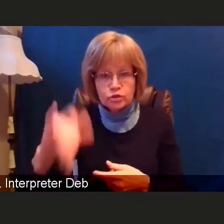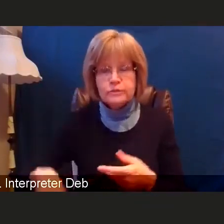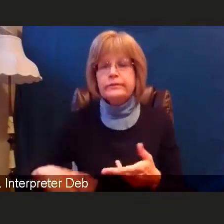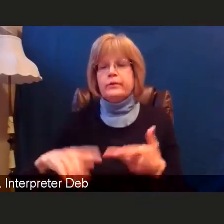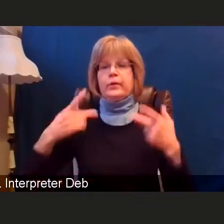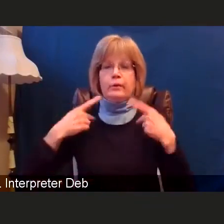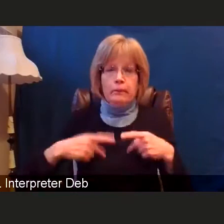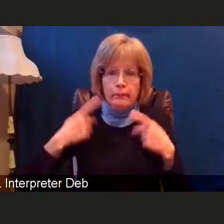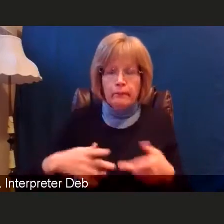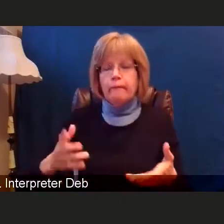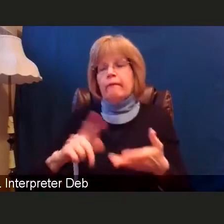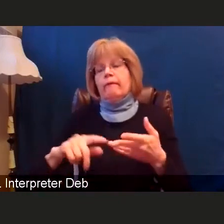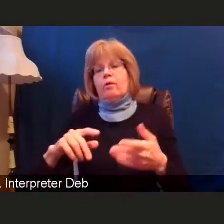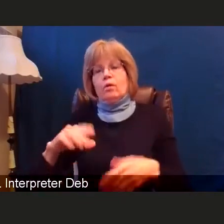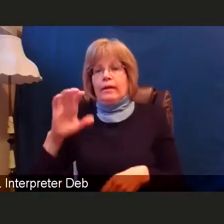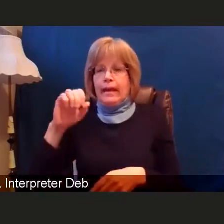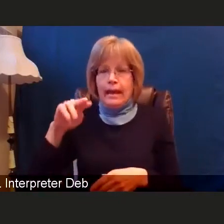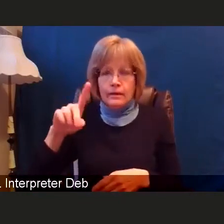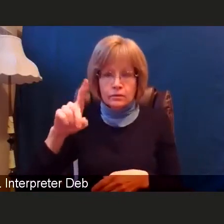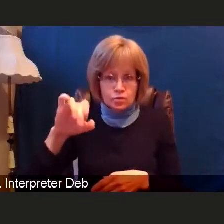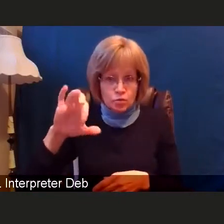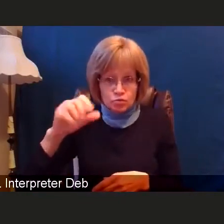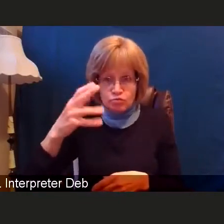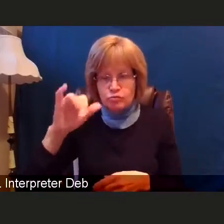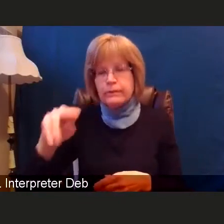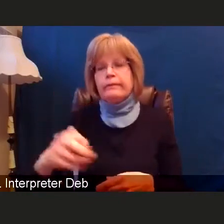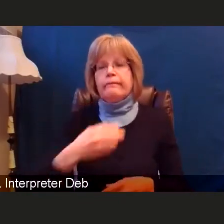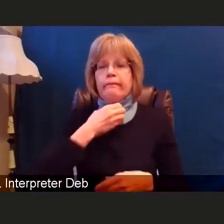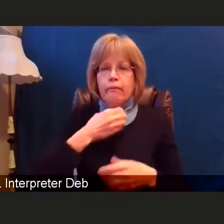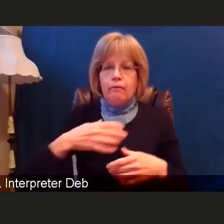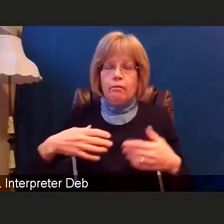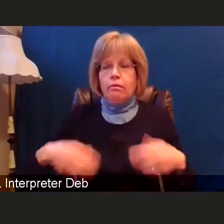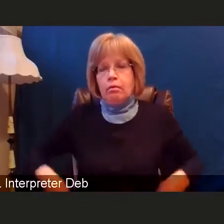endocrine patients, surgical patients. And so we made the decision